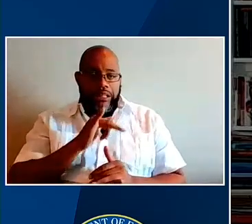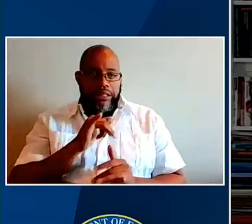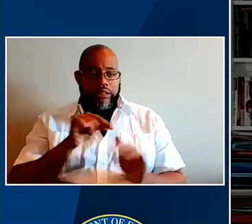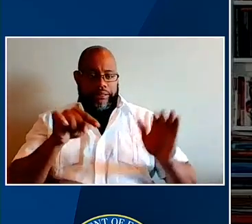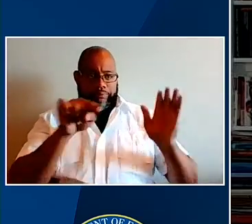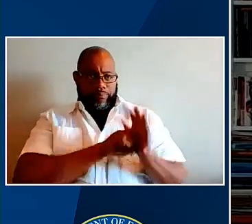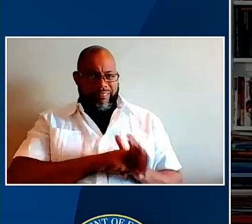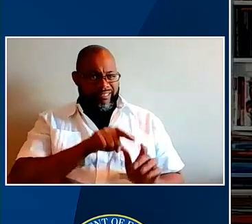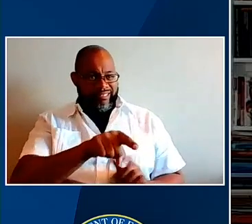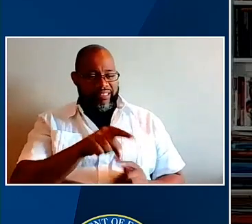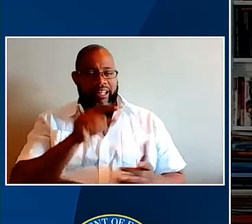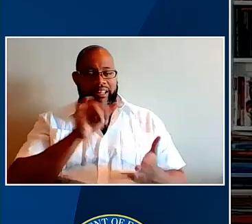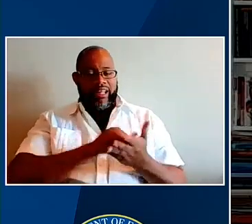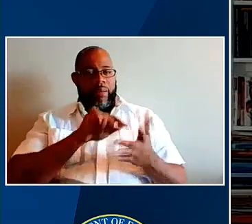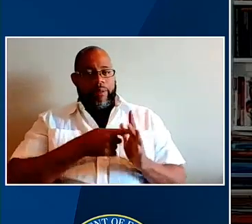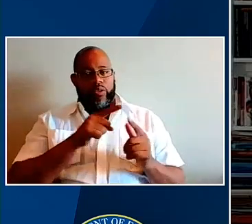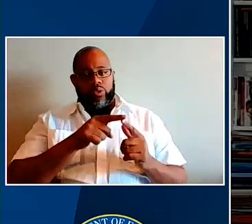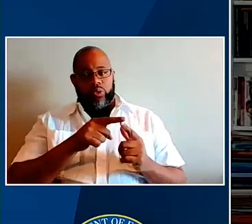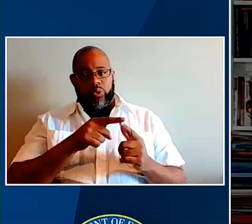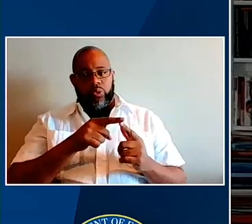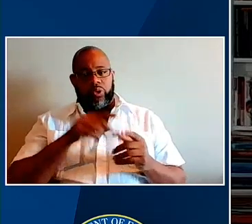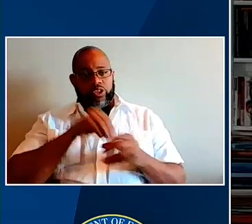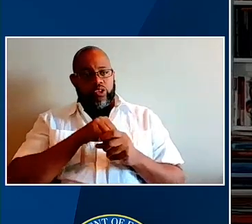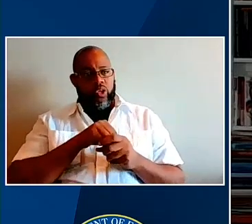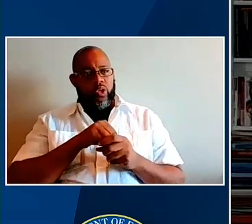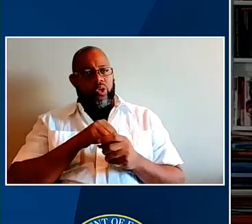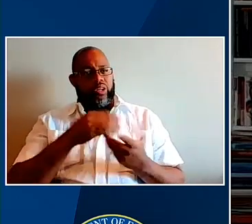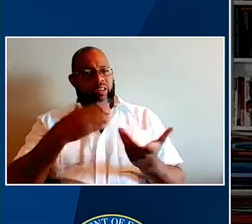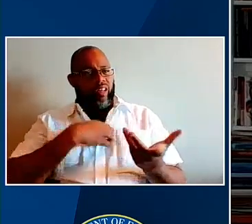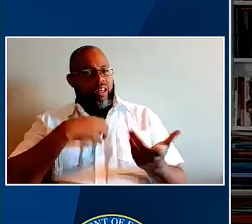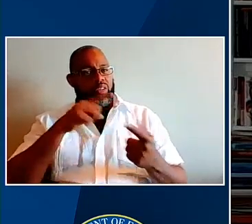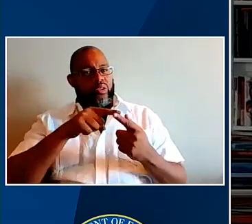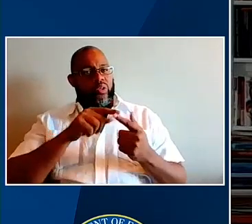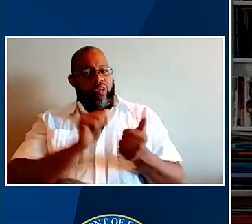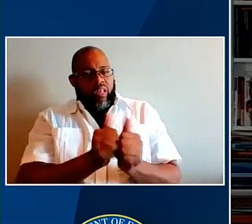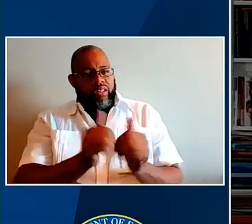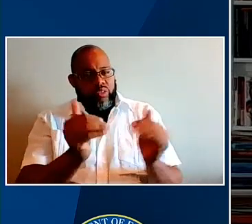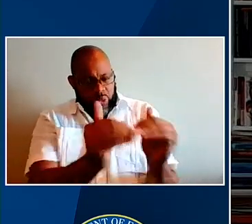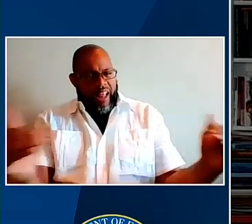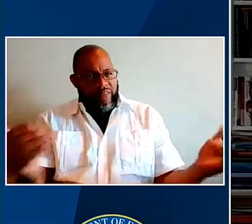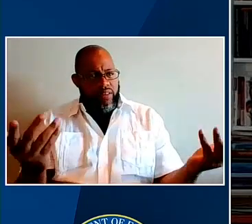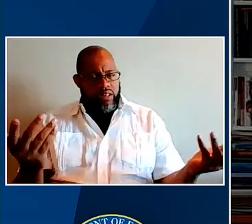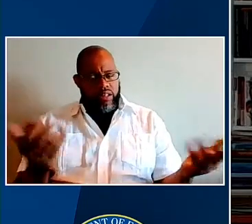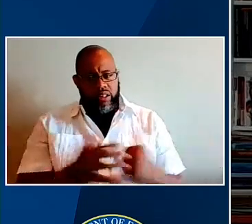that they would begin to internally lobby for a race to the bottom, to level the playing field against out-of-state